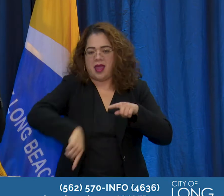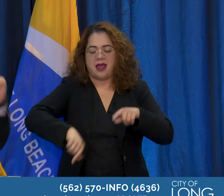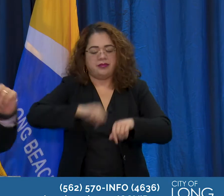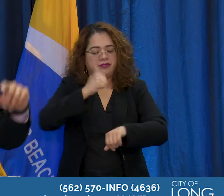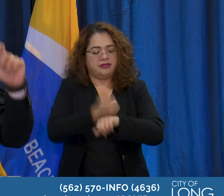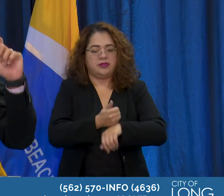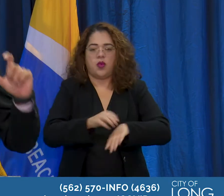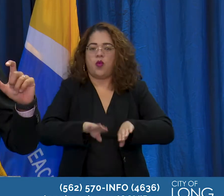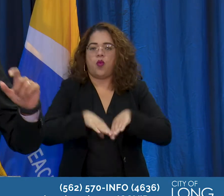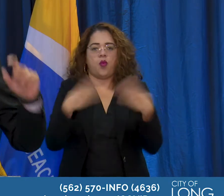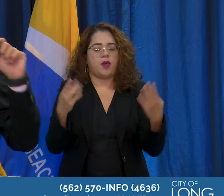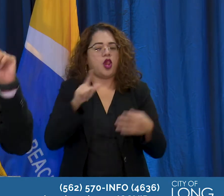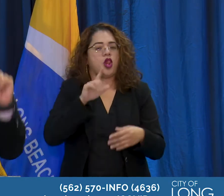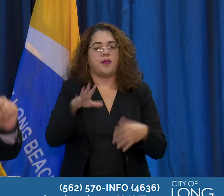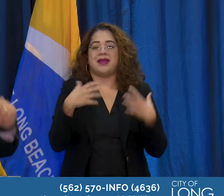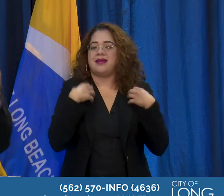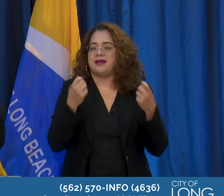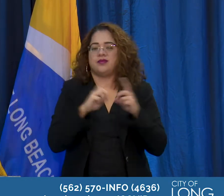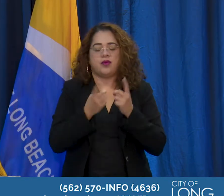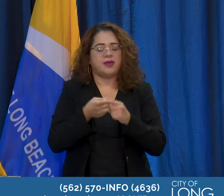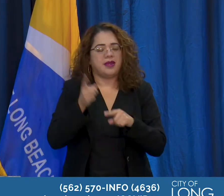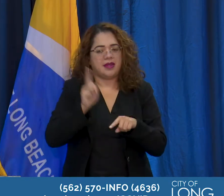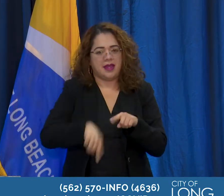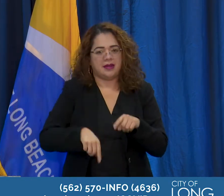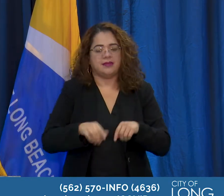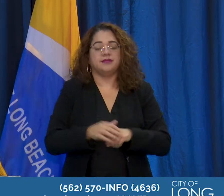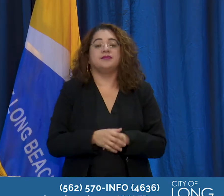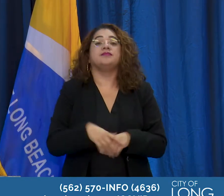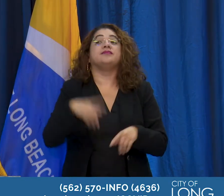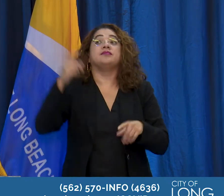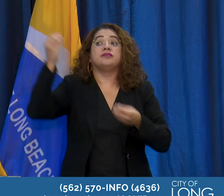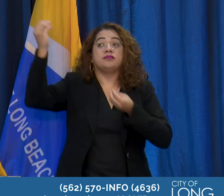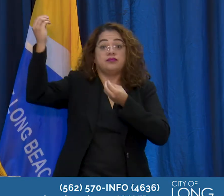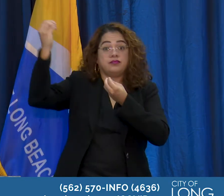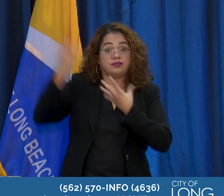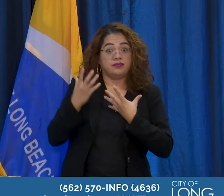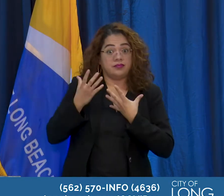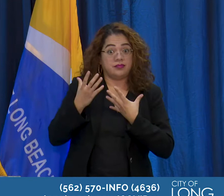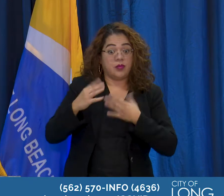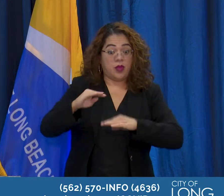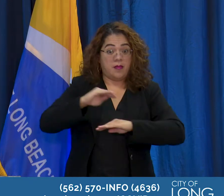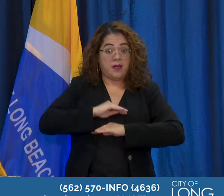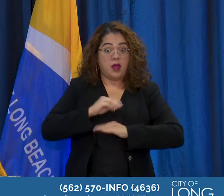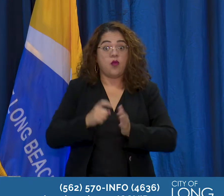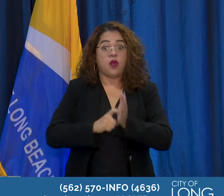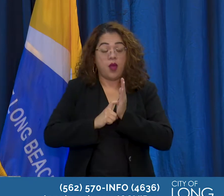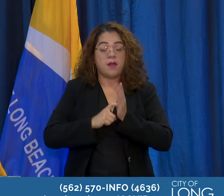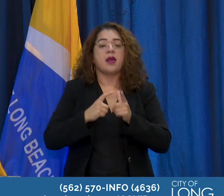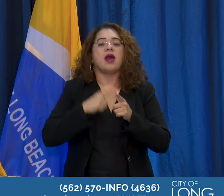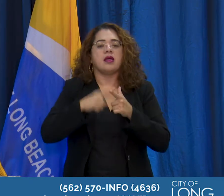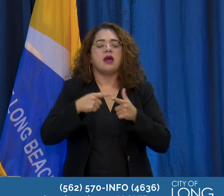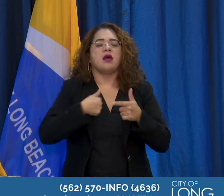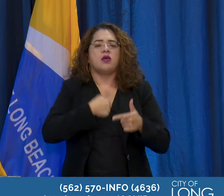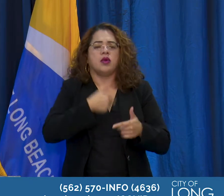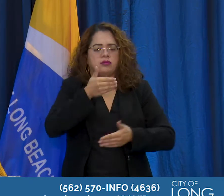It's set by standards that every single city in the state of California is now following.